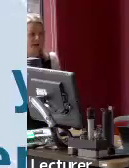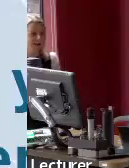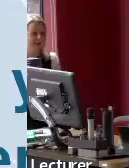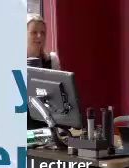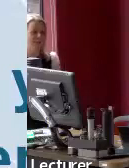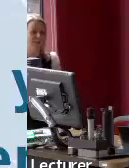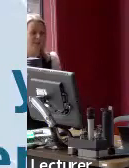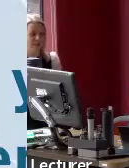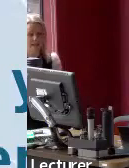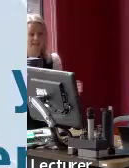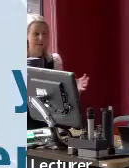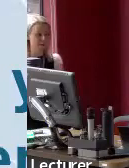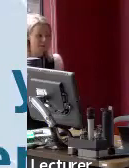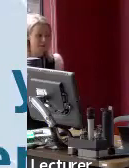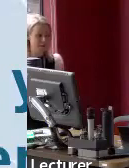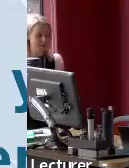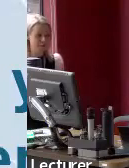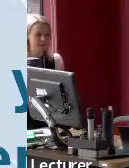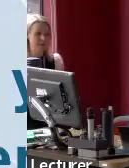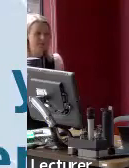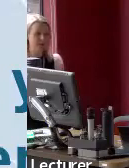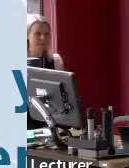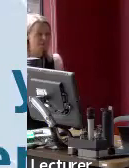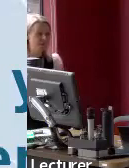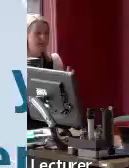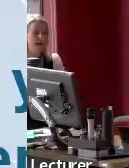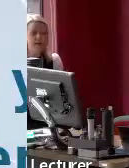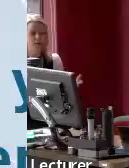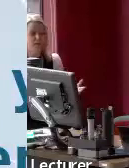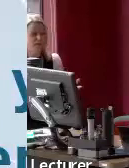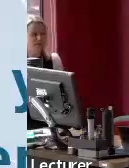the academics, we're like, it’s gathering lots of different papers because we've had conversations